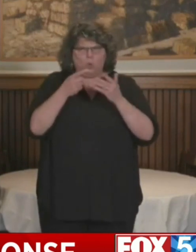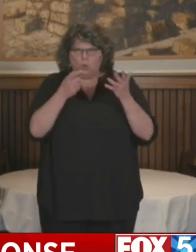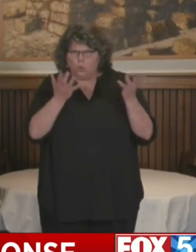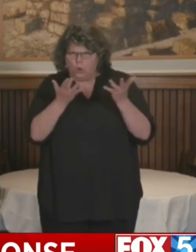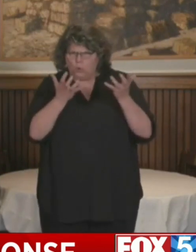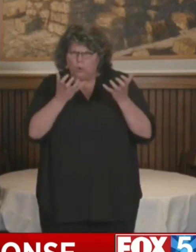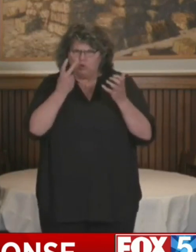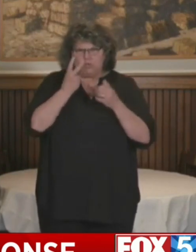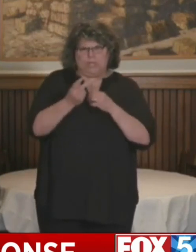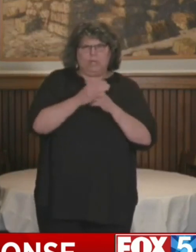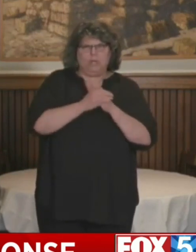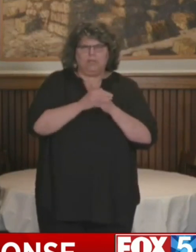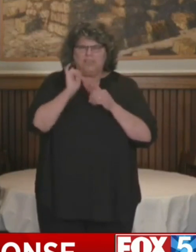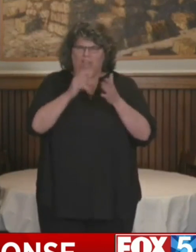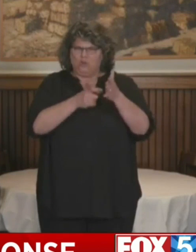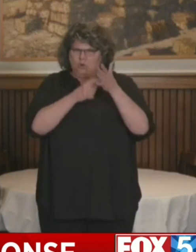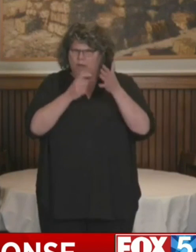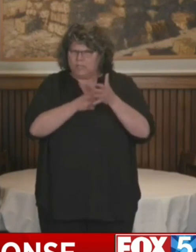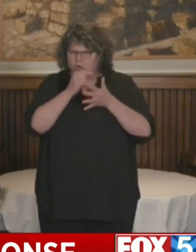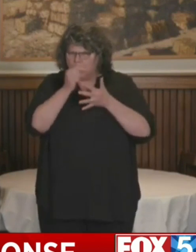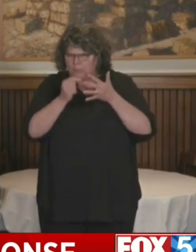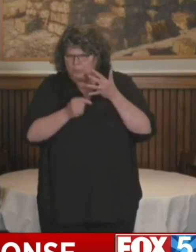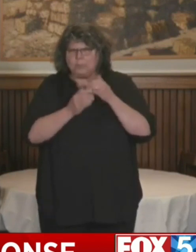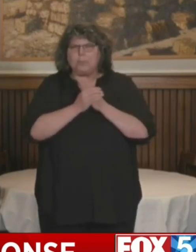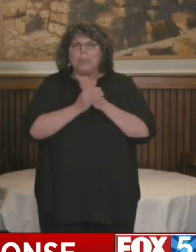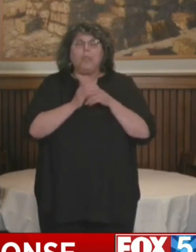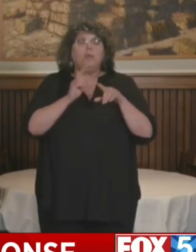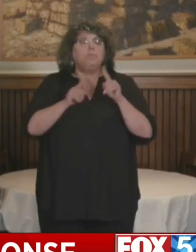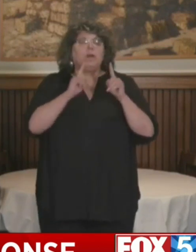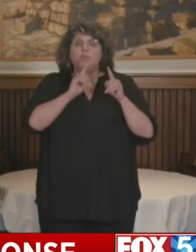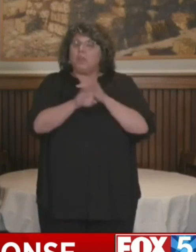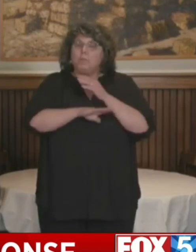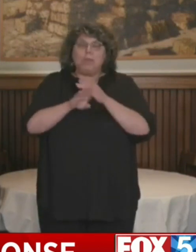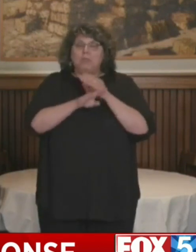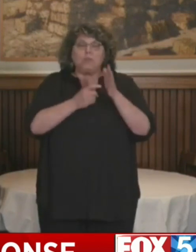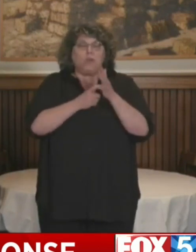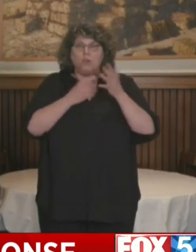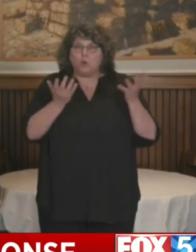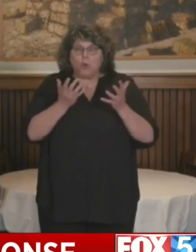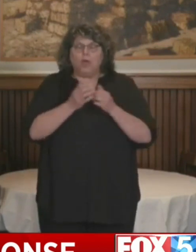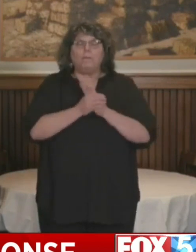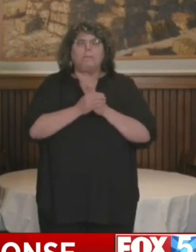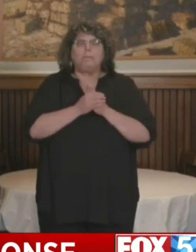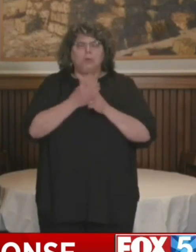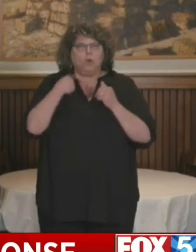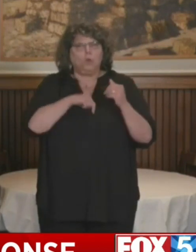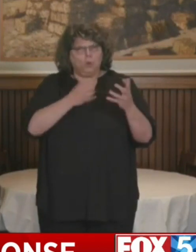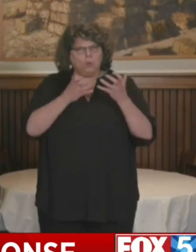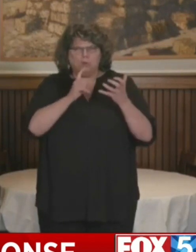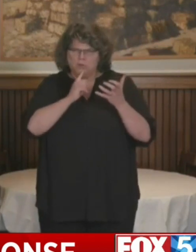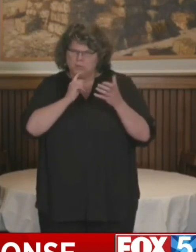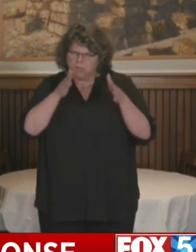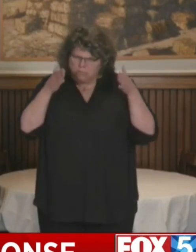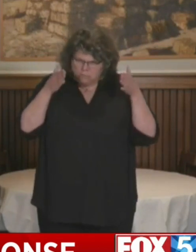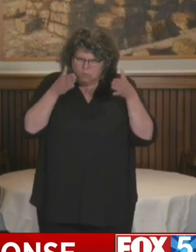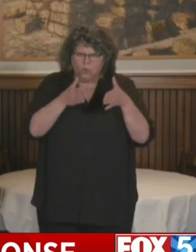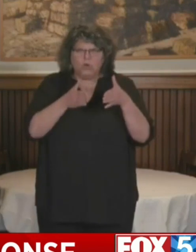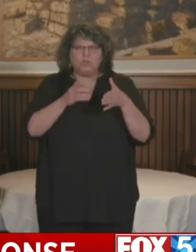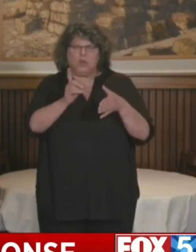PUTTING OUT AND YOU'LL HEAR FROM DOCTOR GALLEY IN A MOMENT. HE'LL TALK MORE SPECIFICALLY ABOUT THAT CRITERIA. THE CRITERIA THOUGH